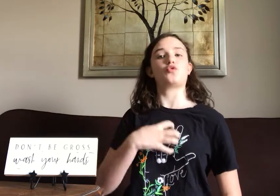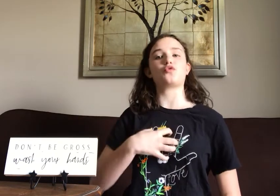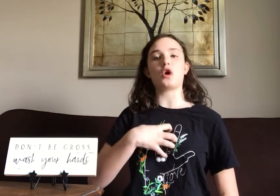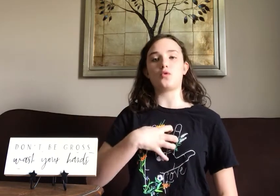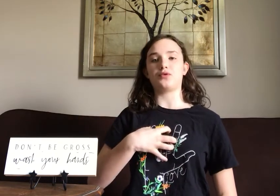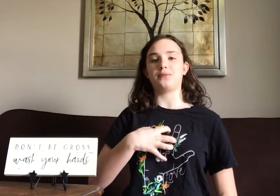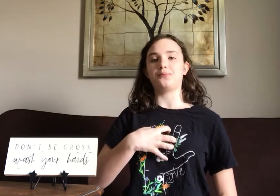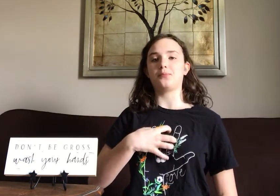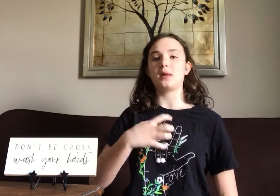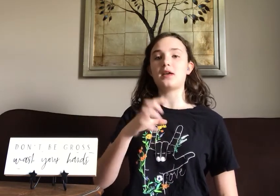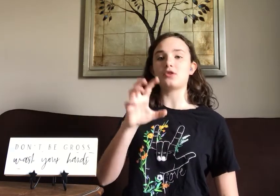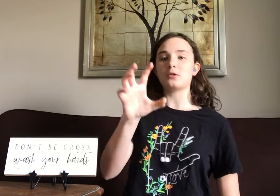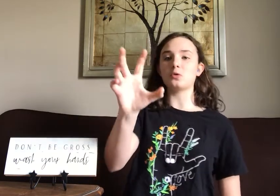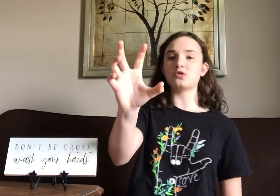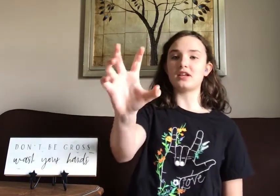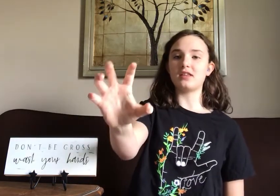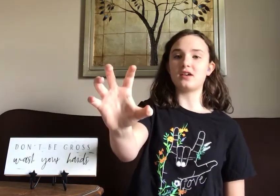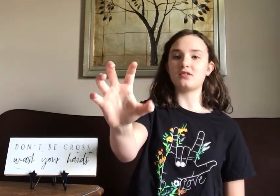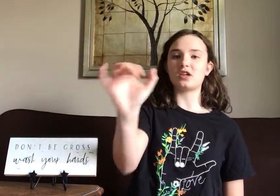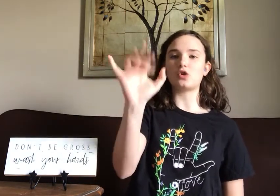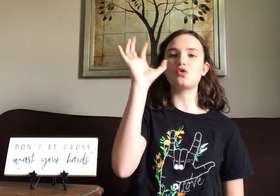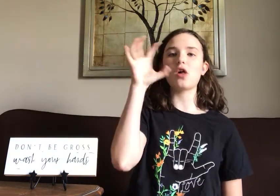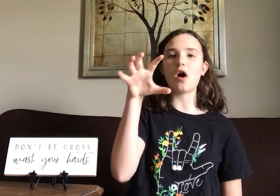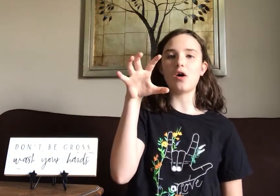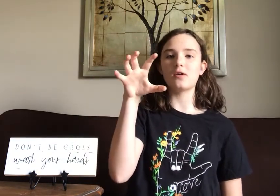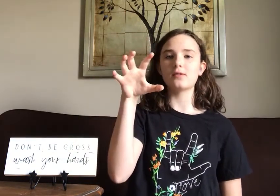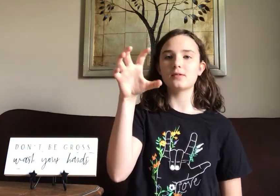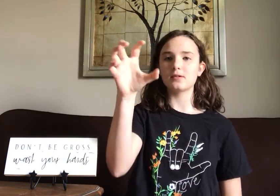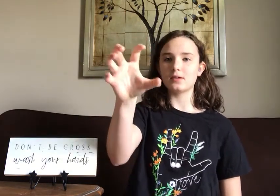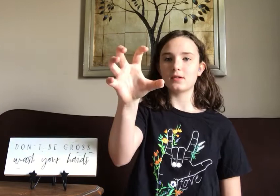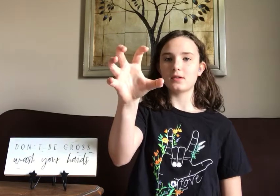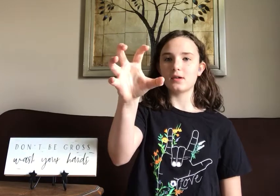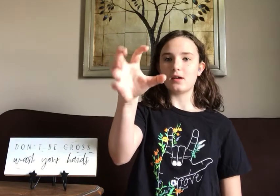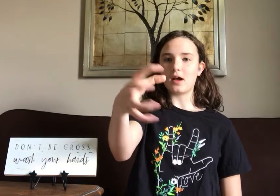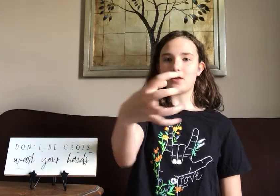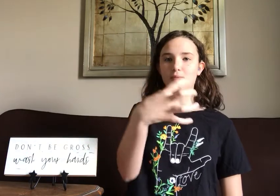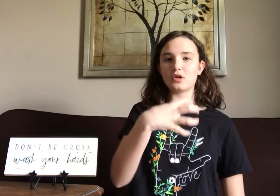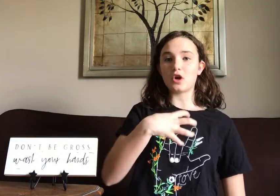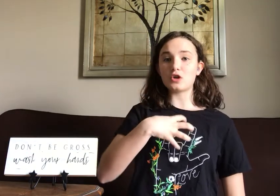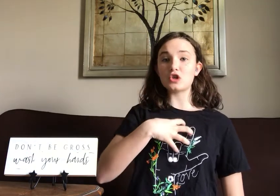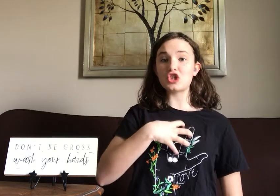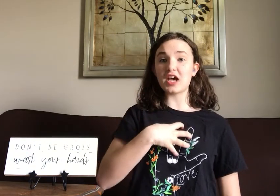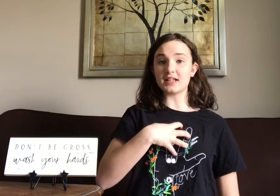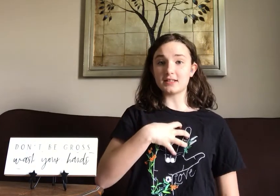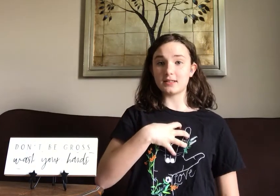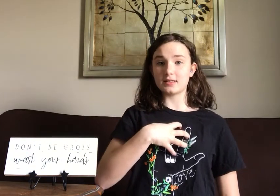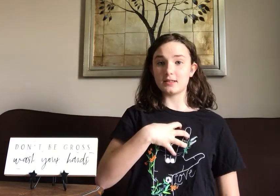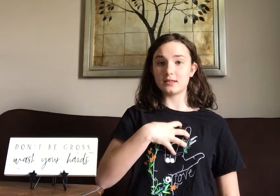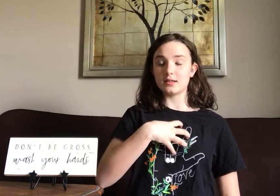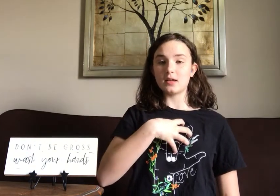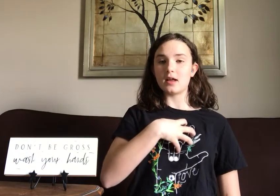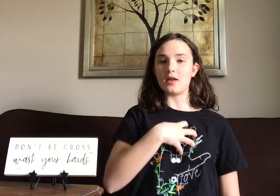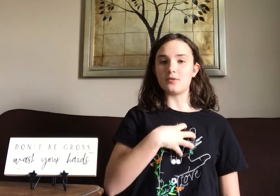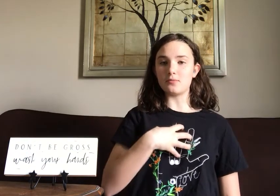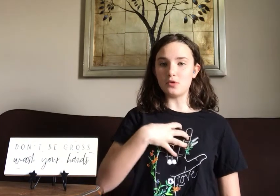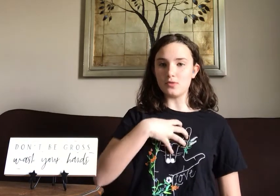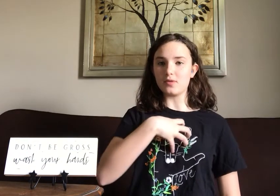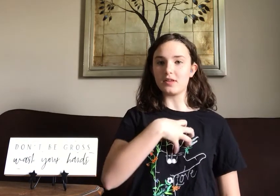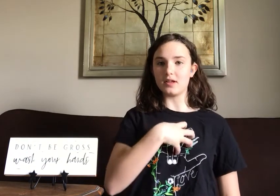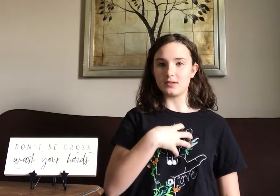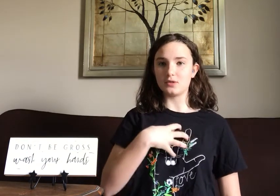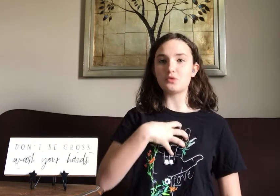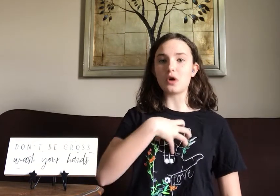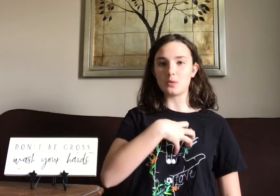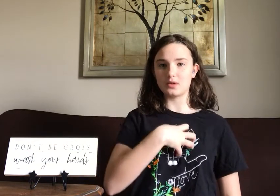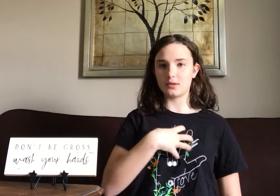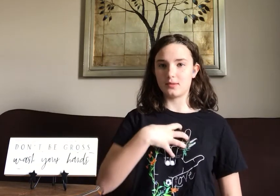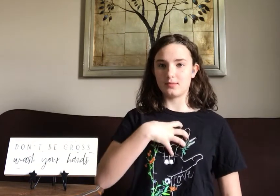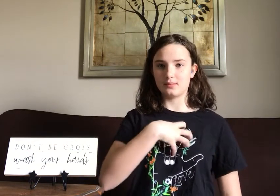It is going to look like this, like a claw, and you put it on your chest and you move